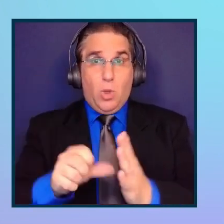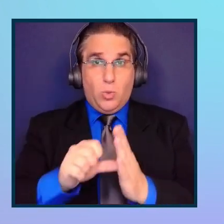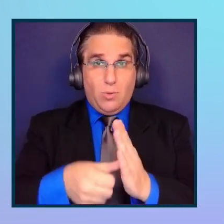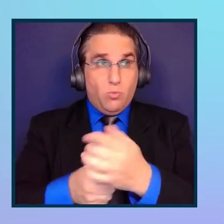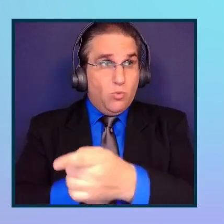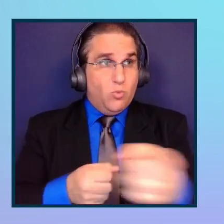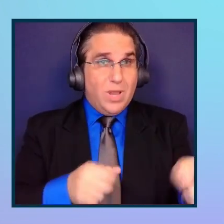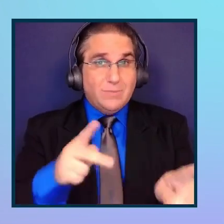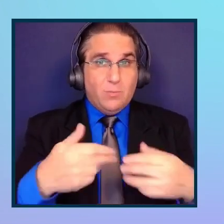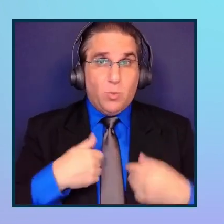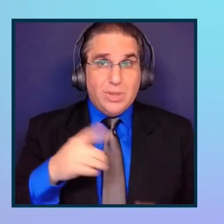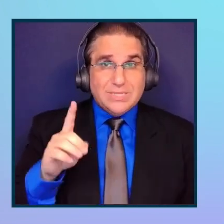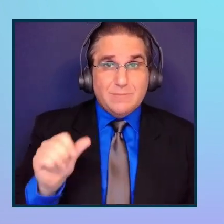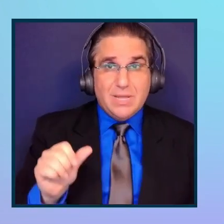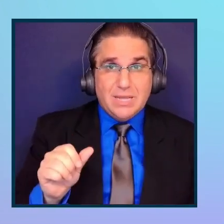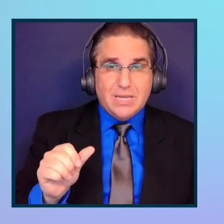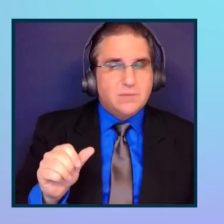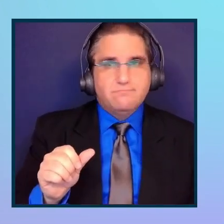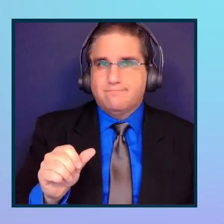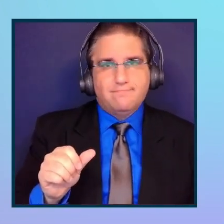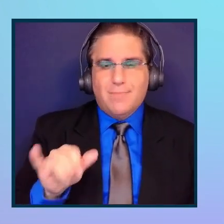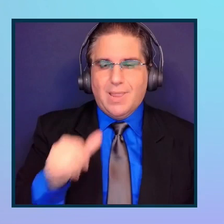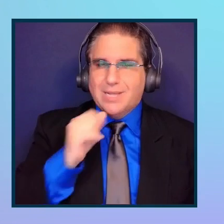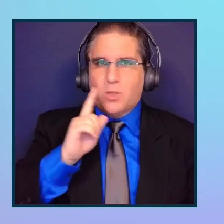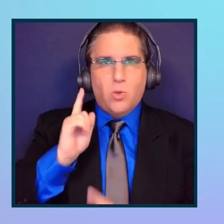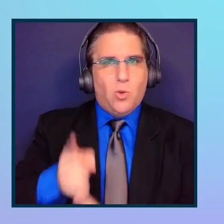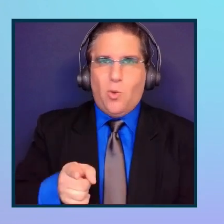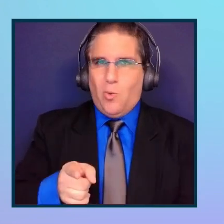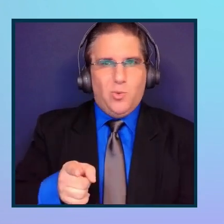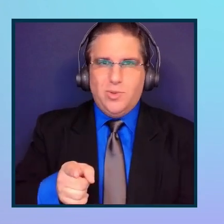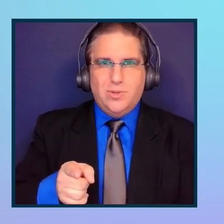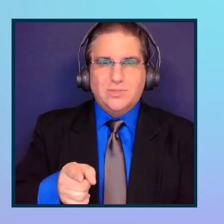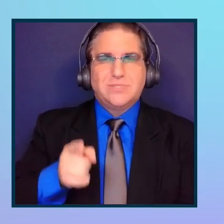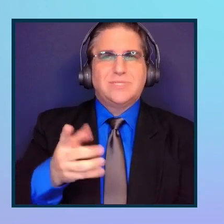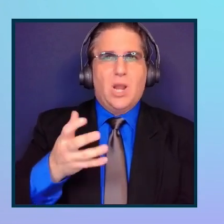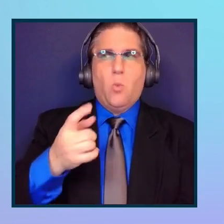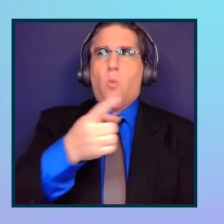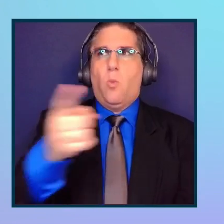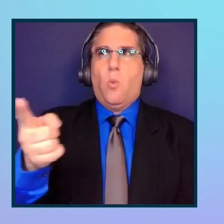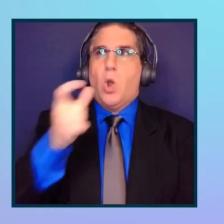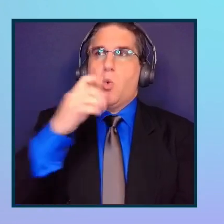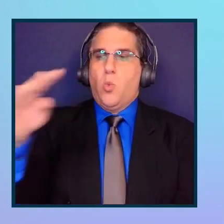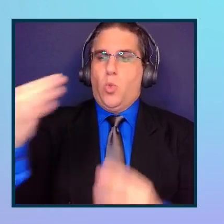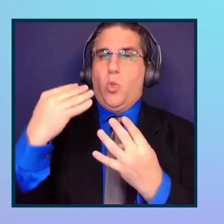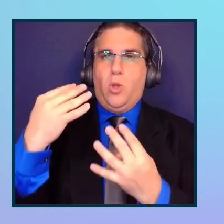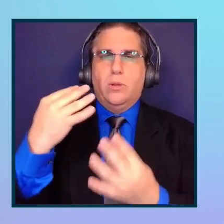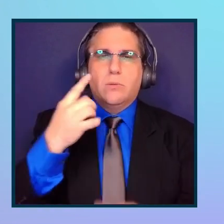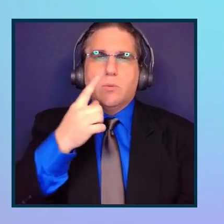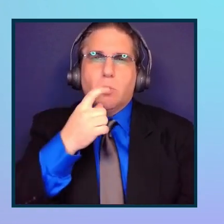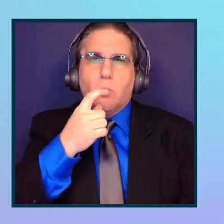that this product was ostensibly intended for, right? Who they wanted to impress were the people